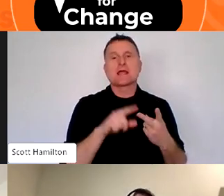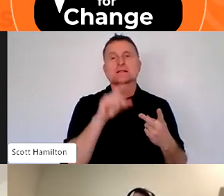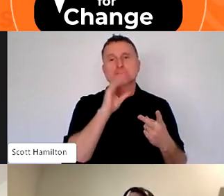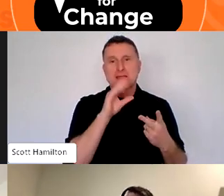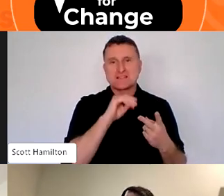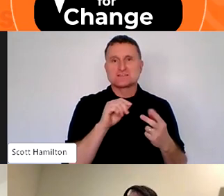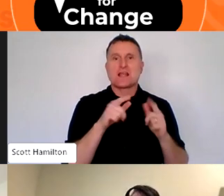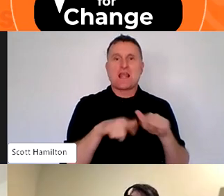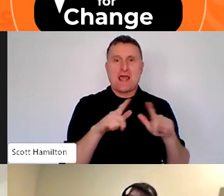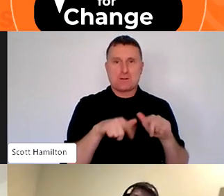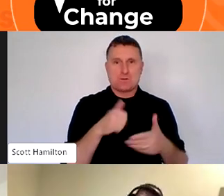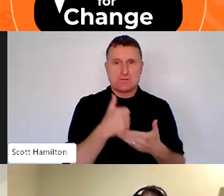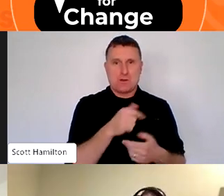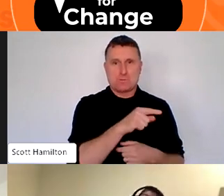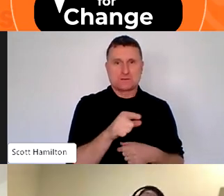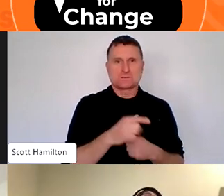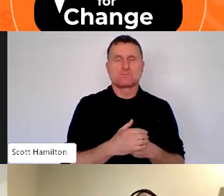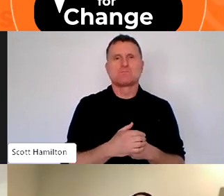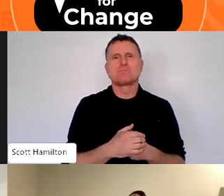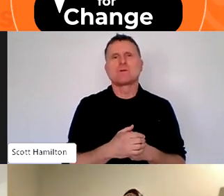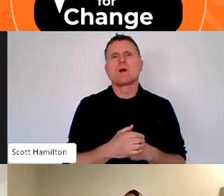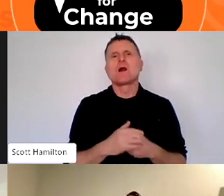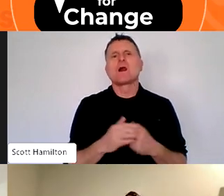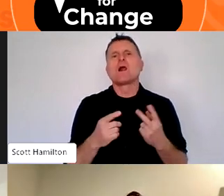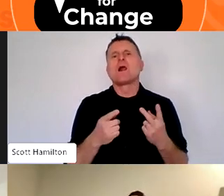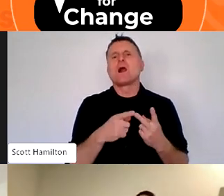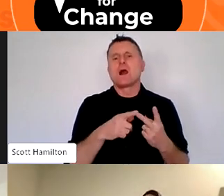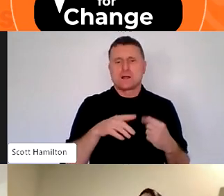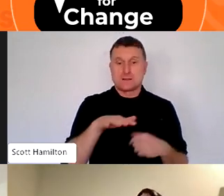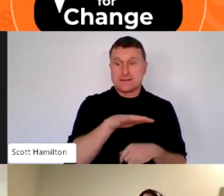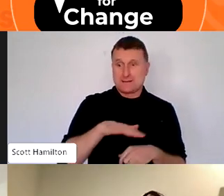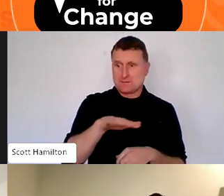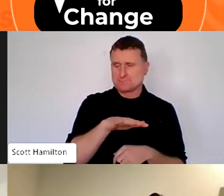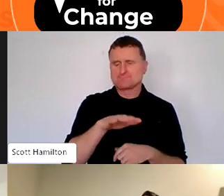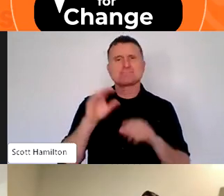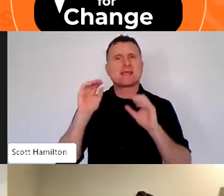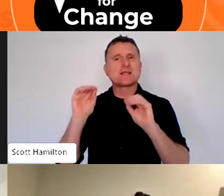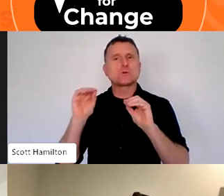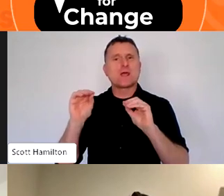under is for the provision of education support workers. Our early intervention